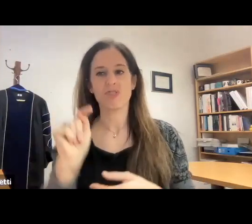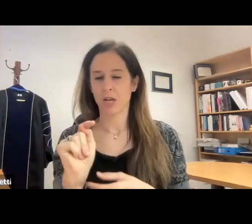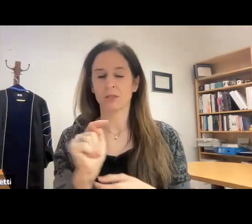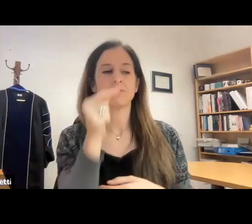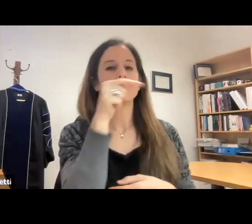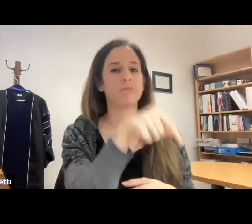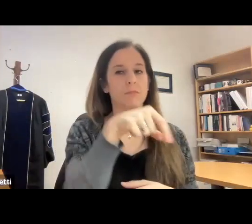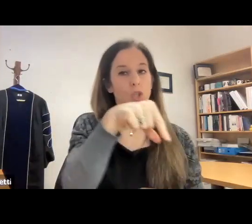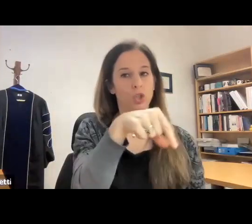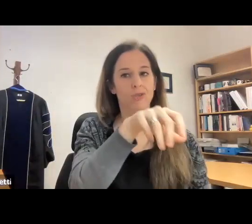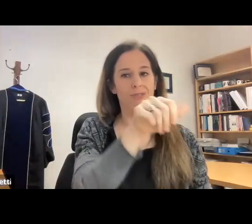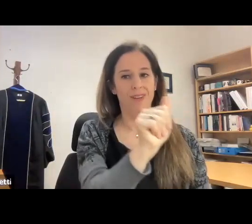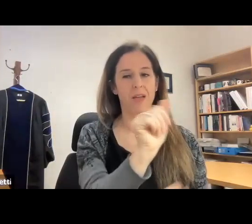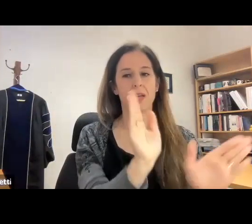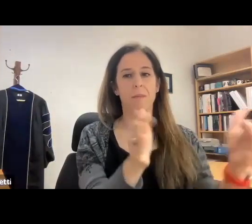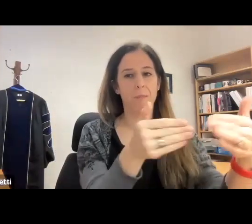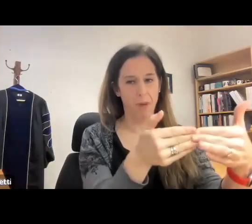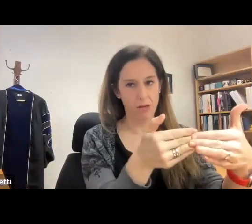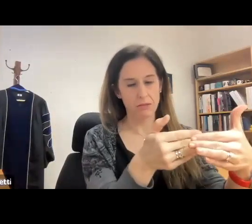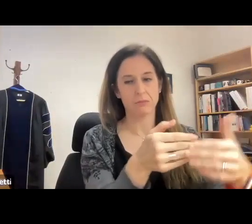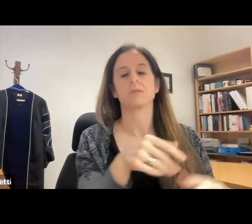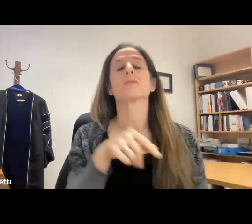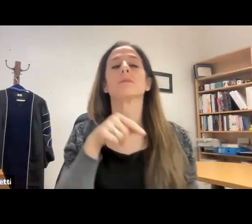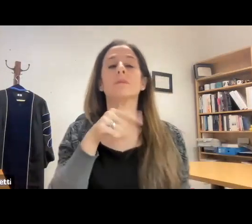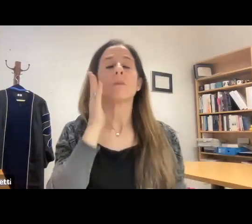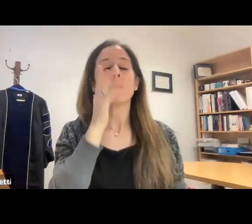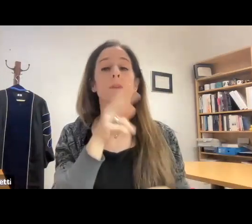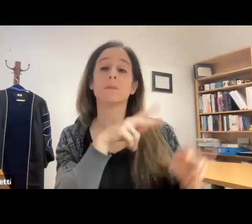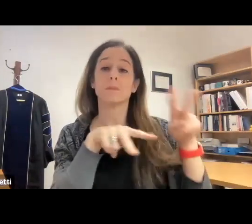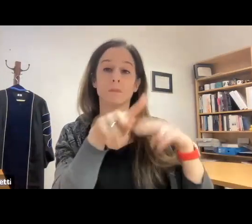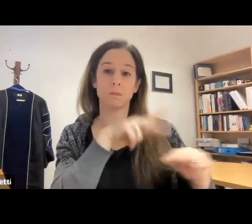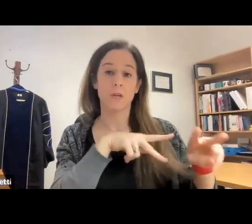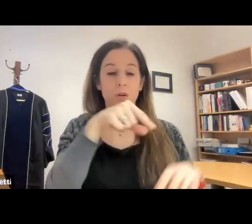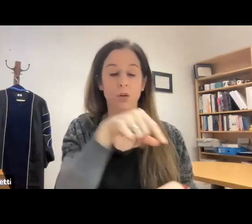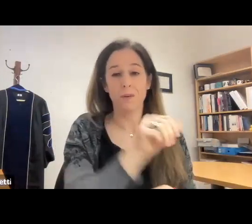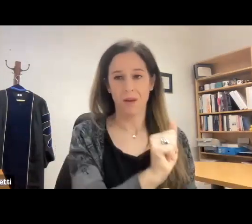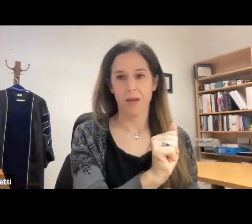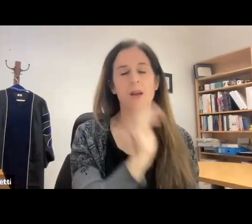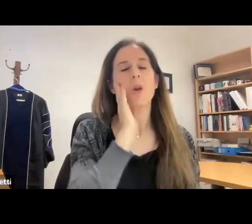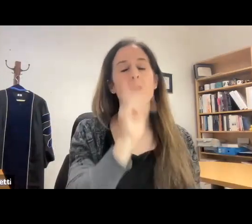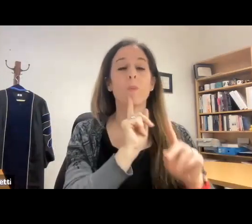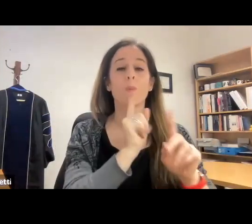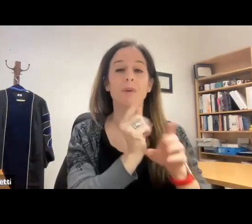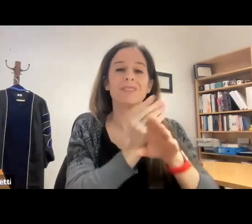please do not type them in the chat. Please instead use our Q